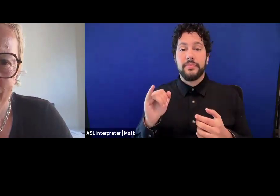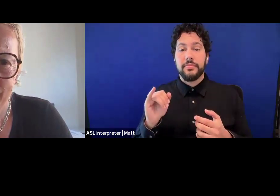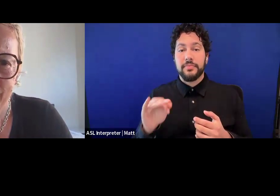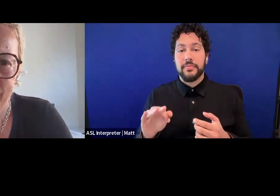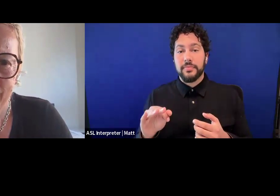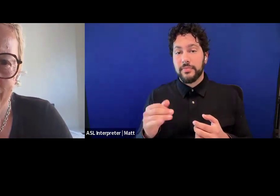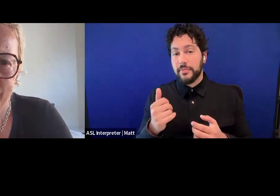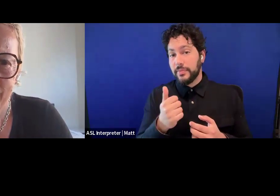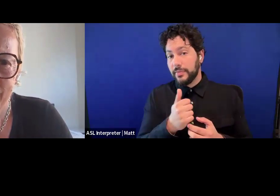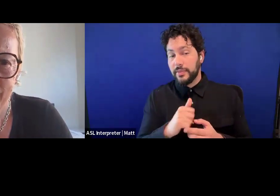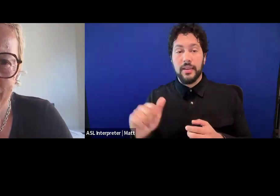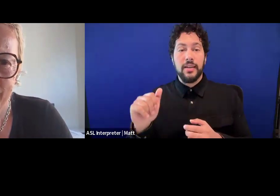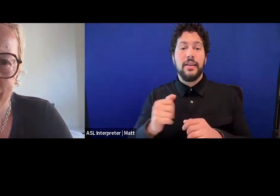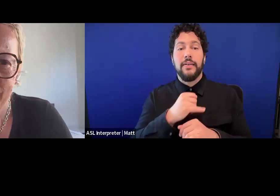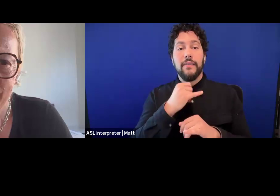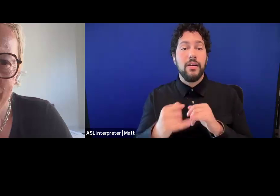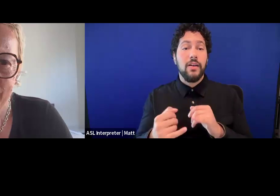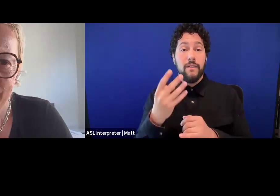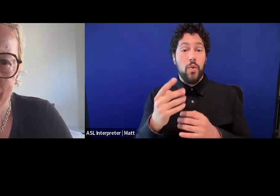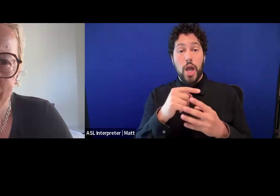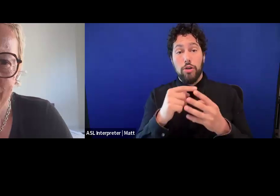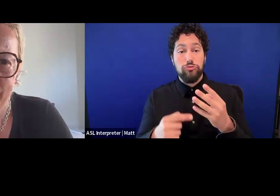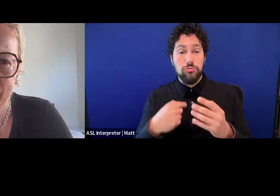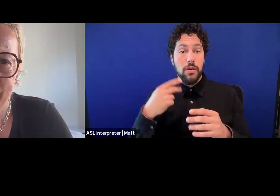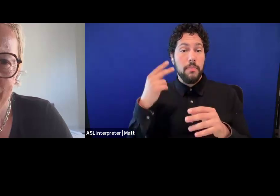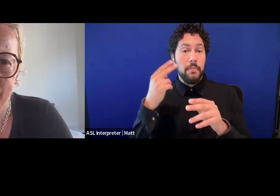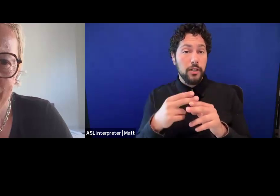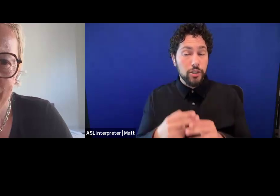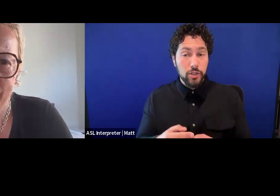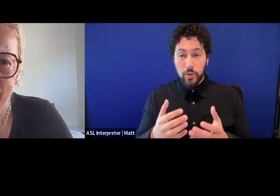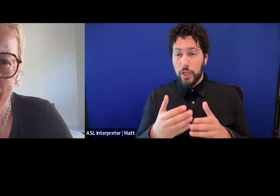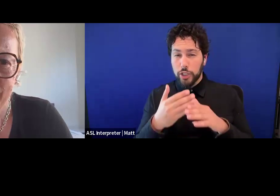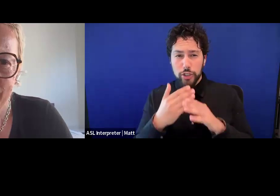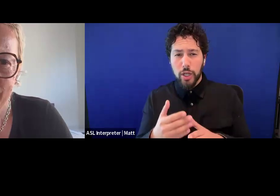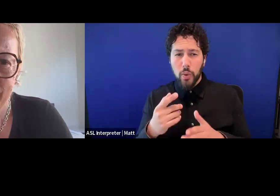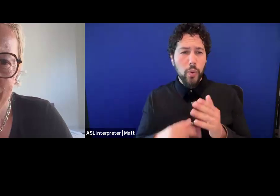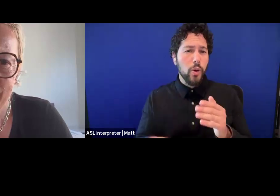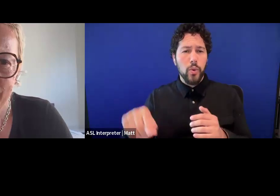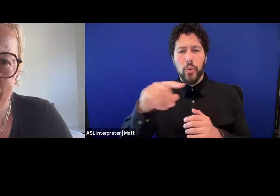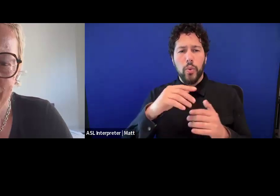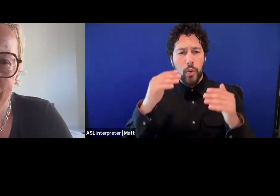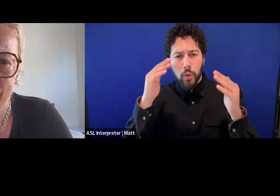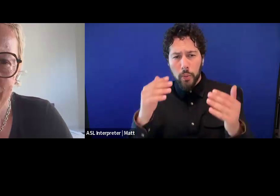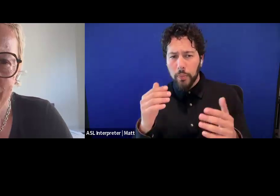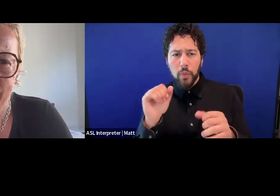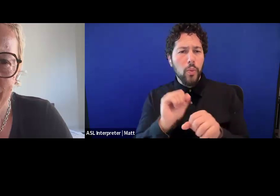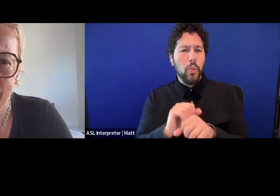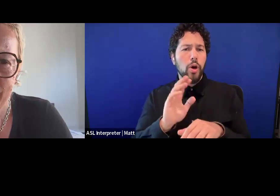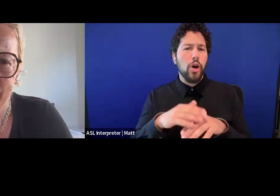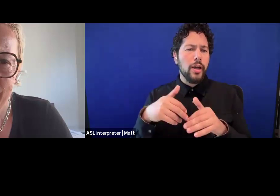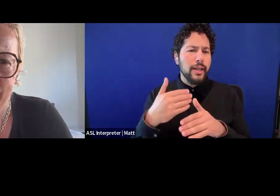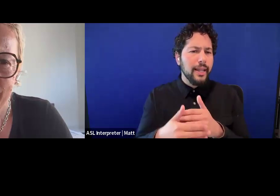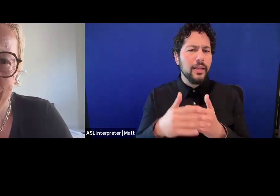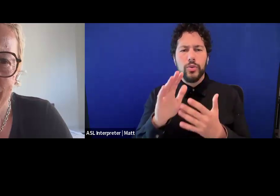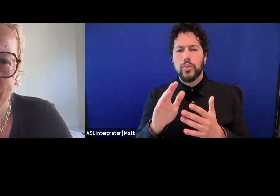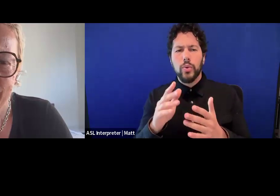any of the final four people that I mentioned wants to share anything about what you're hoping to work on, or intentions that you have for this next year.